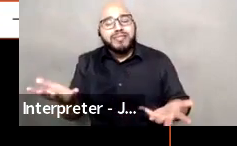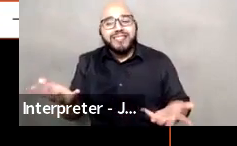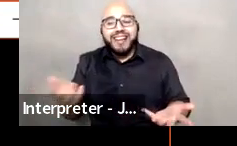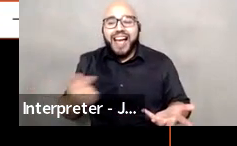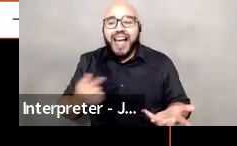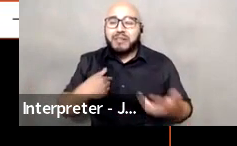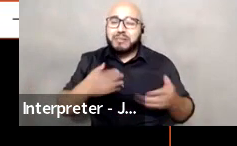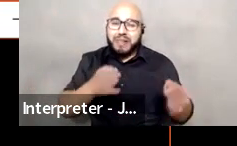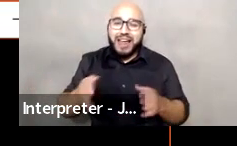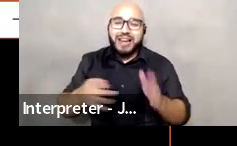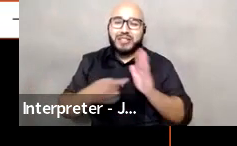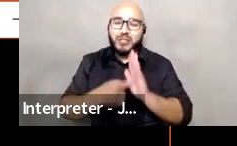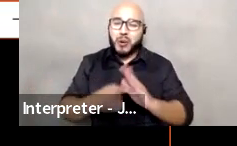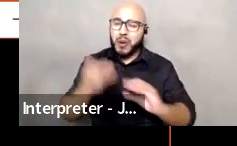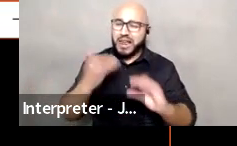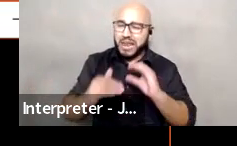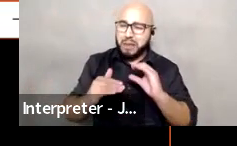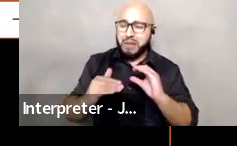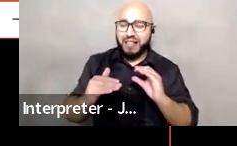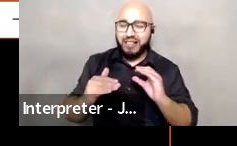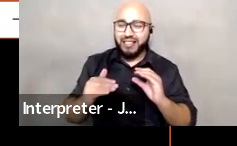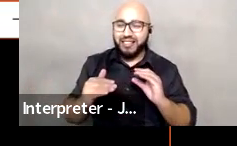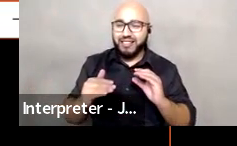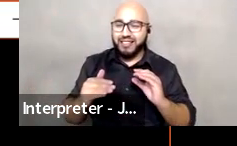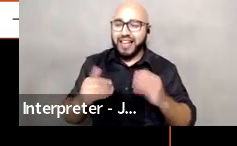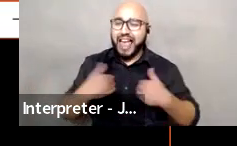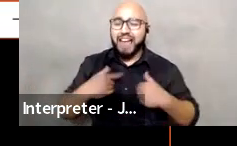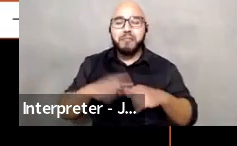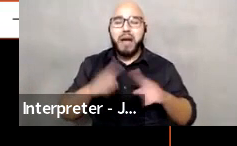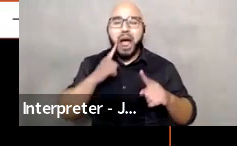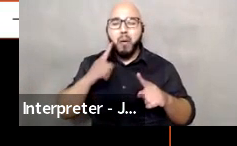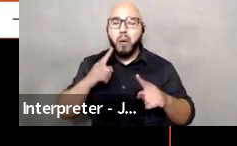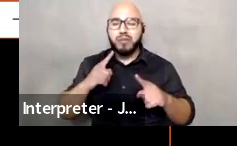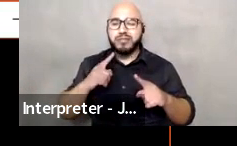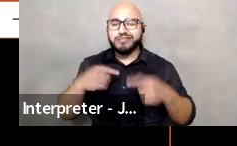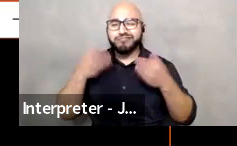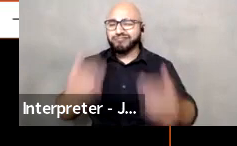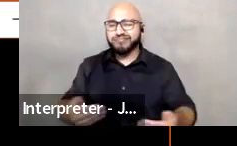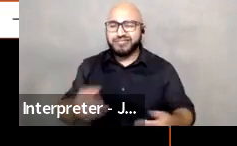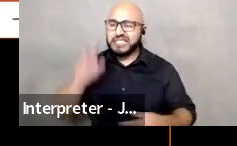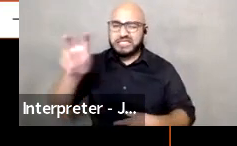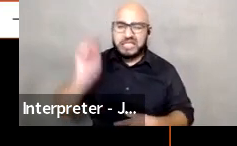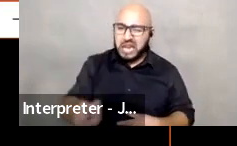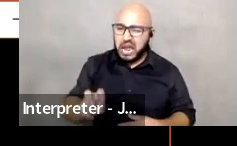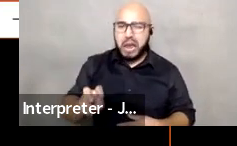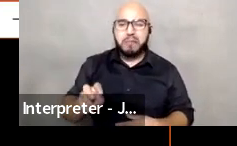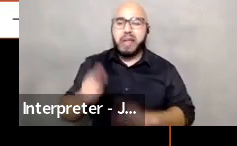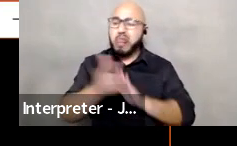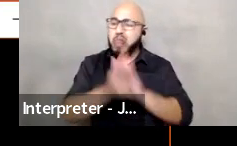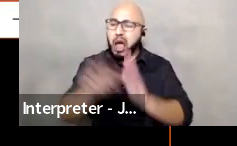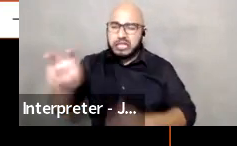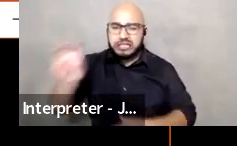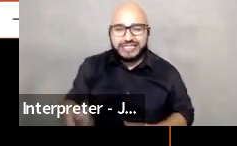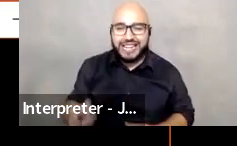This, this. Email. That I have. But I'm going to skip the email and I'm going to. Skip this law that's. Been proposed.